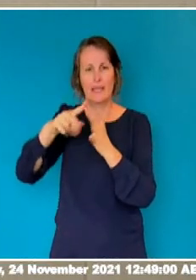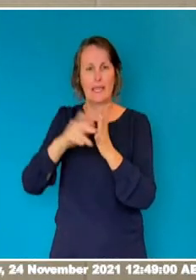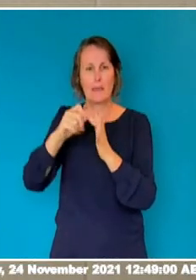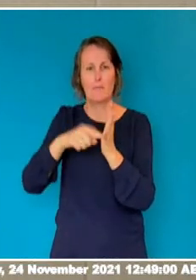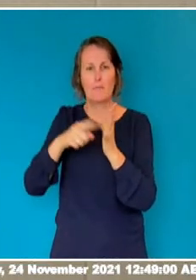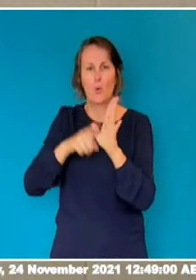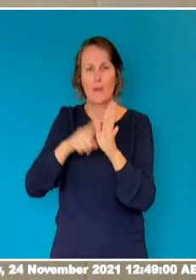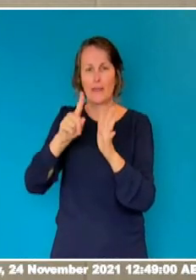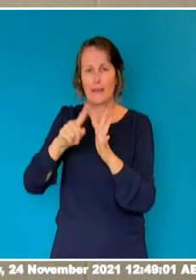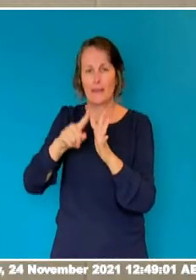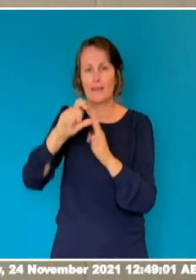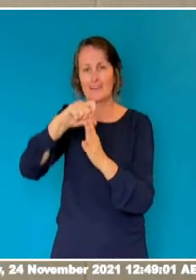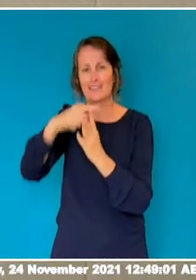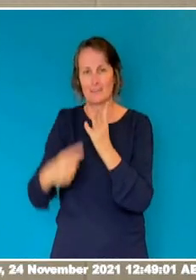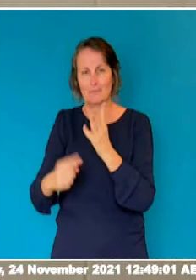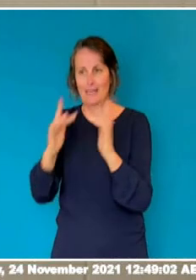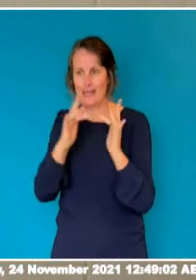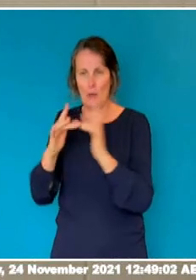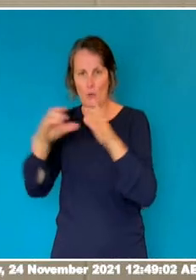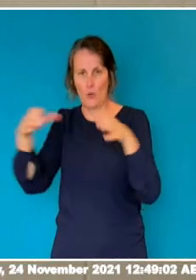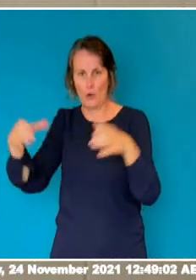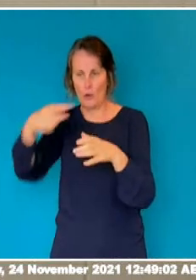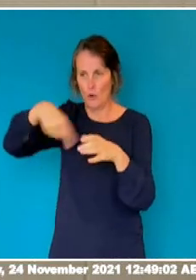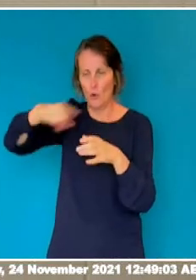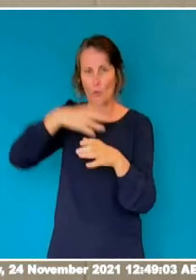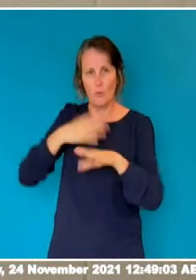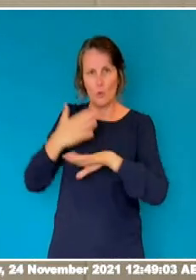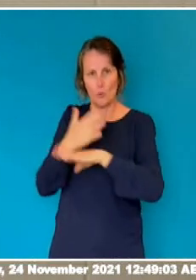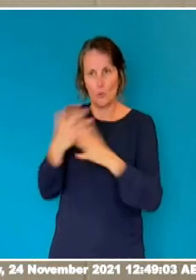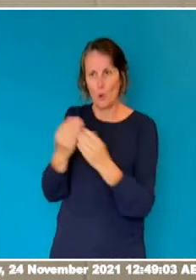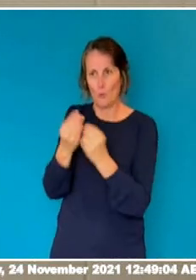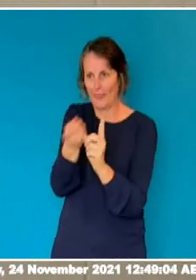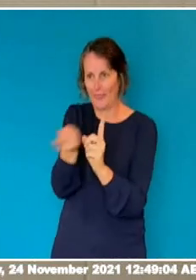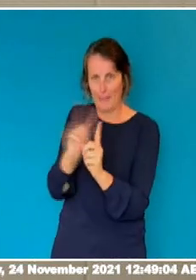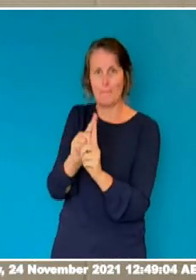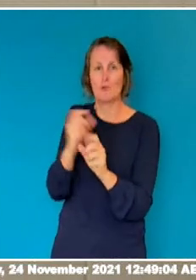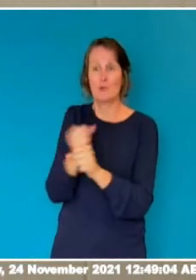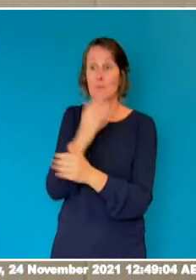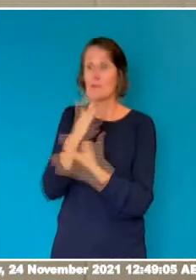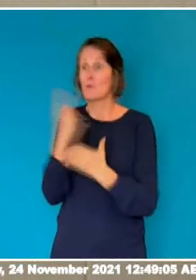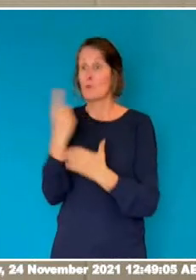working with that specific group of people to ensure that people with disability provide